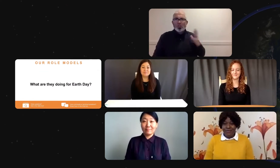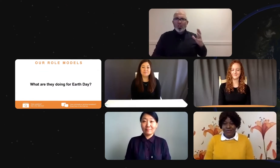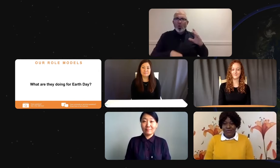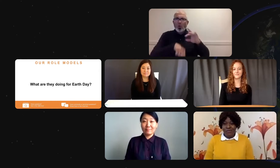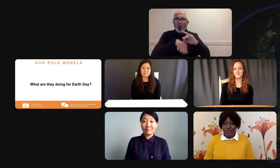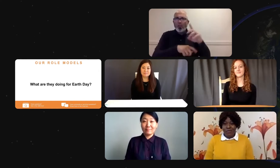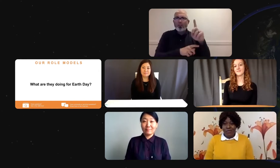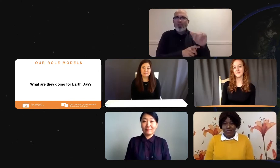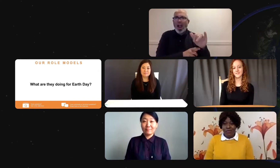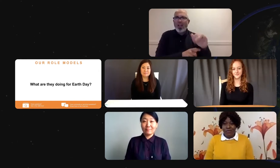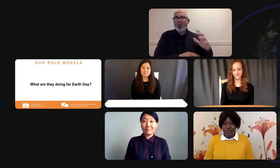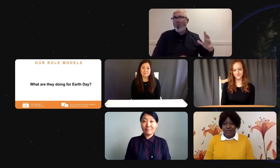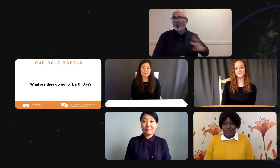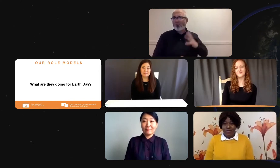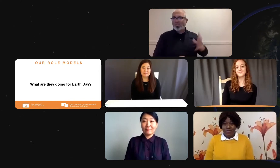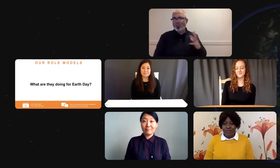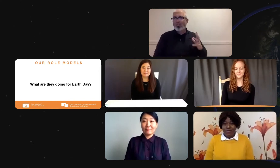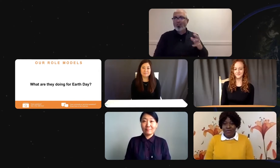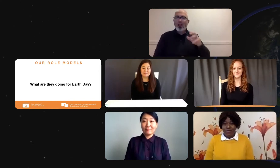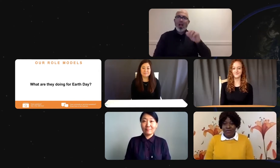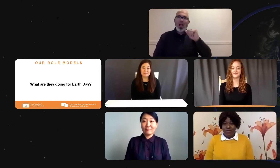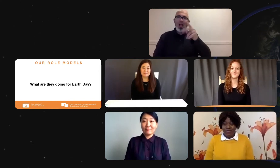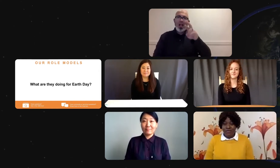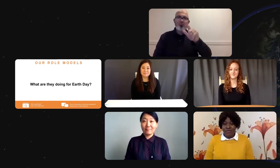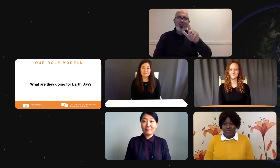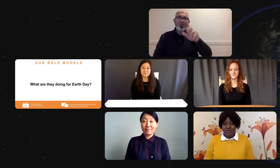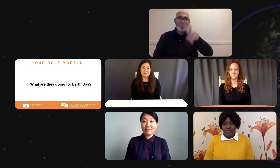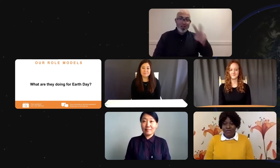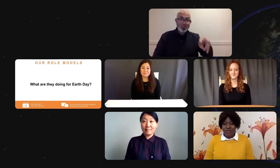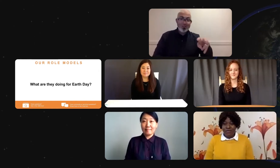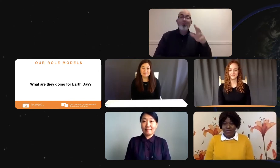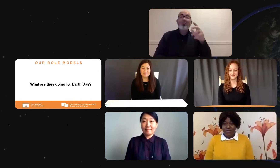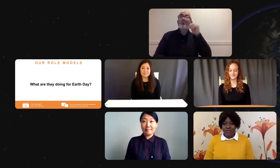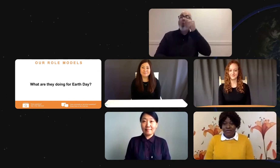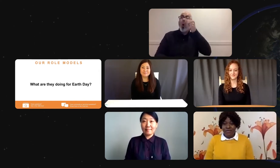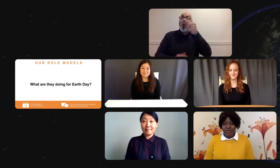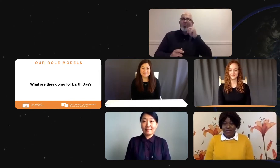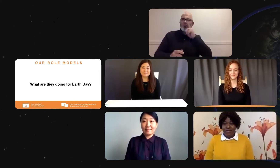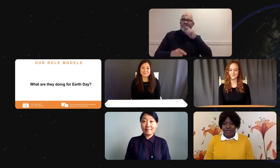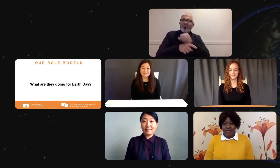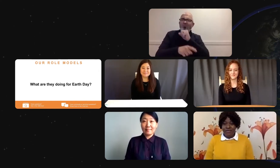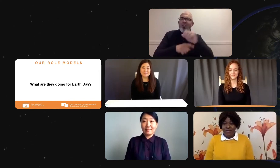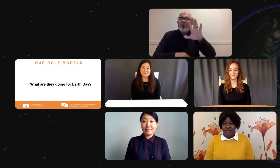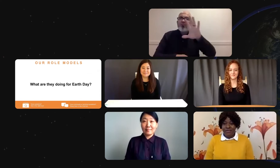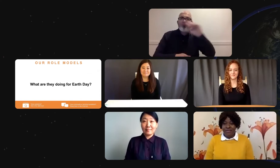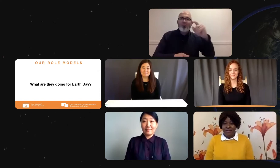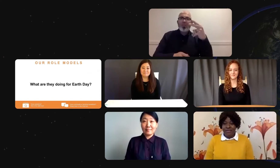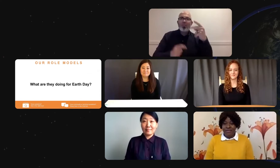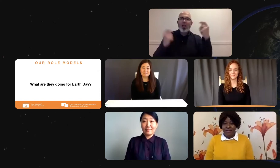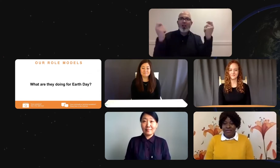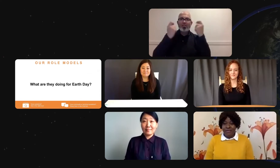Tomorrow is officially Earth Day, April 22. So, tomorrow will be the 50th Anniversary!